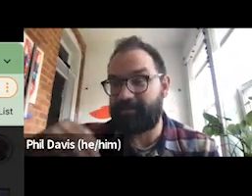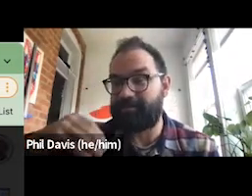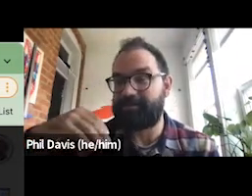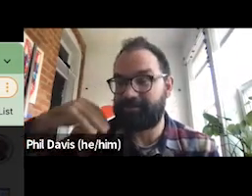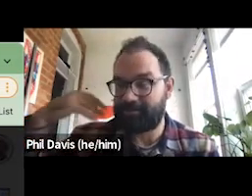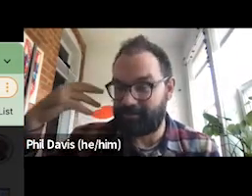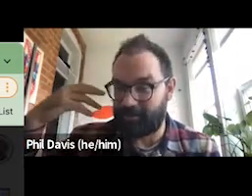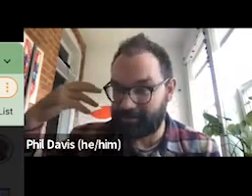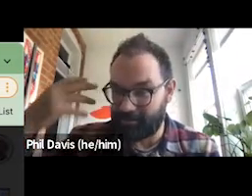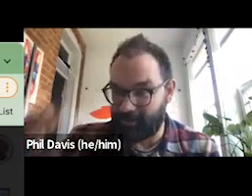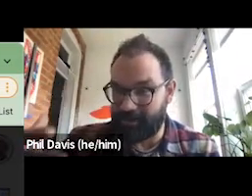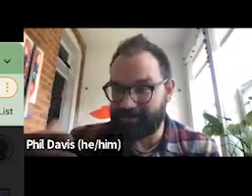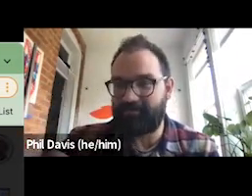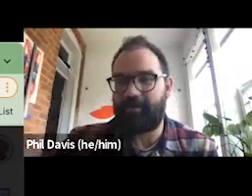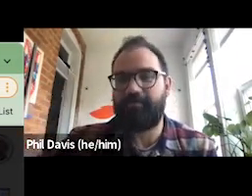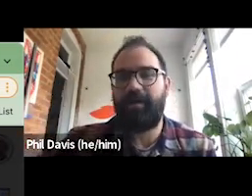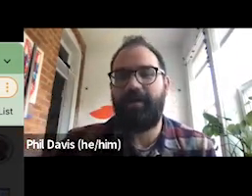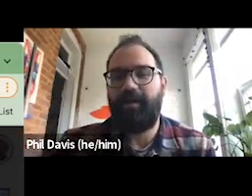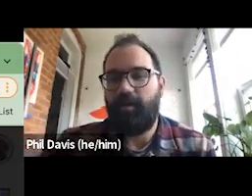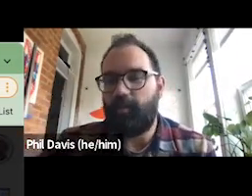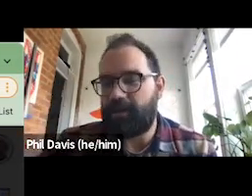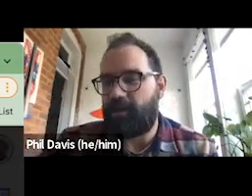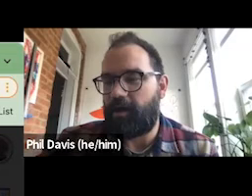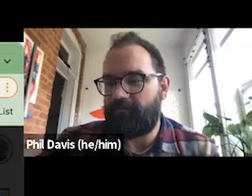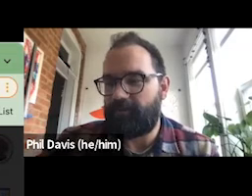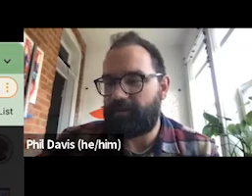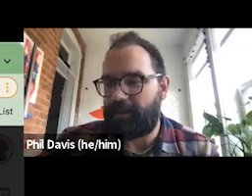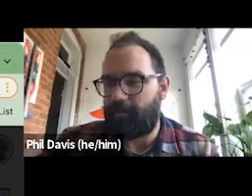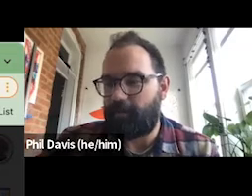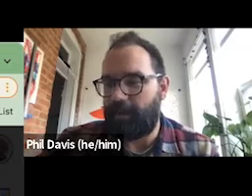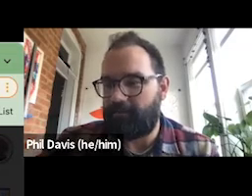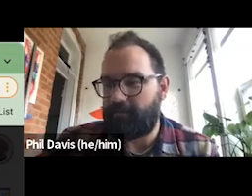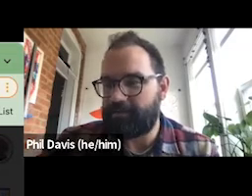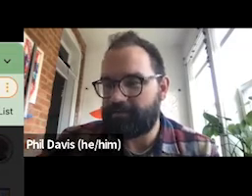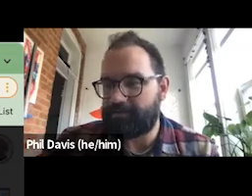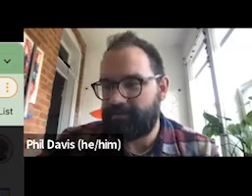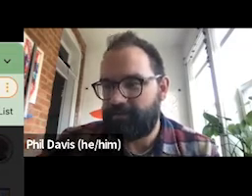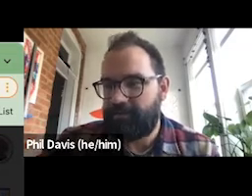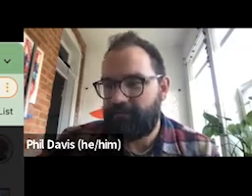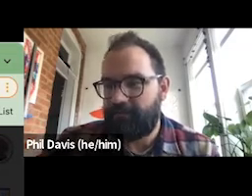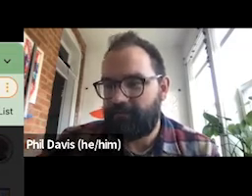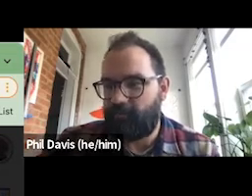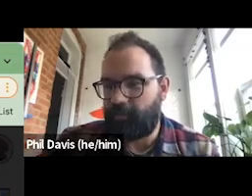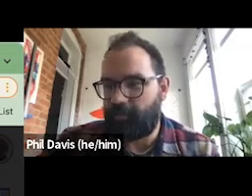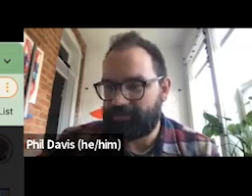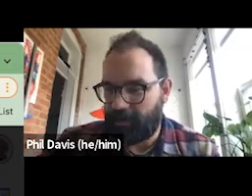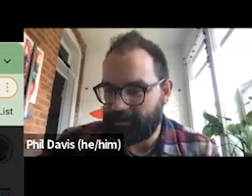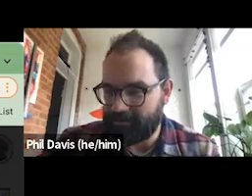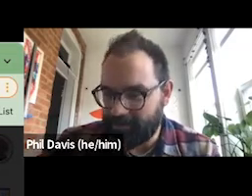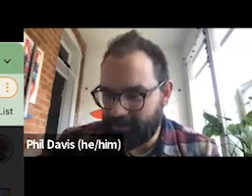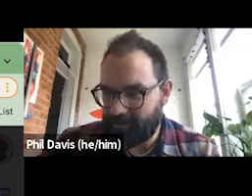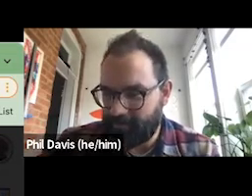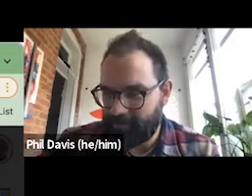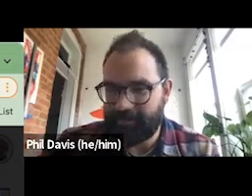and there are screenings involved, we can offer benefits for sponsorship.